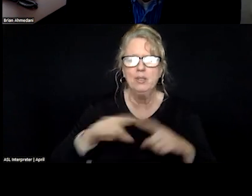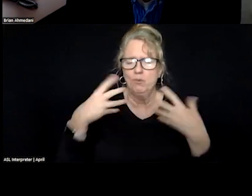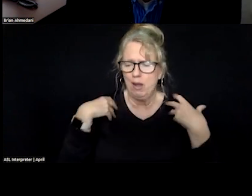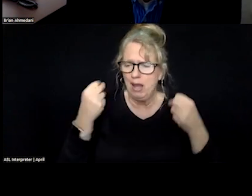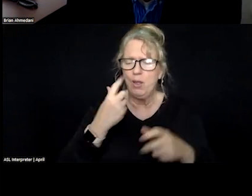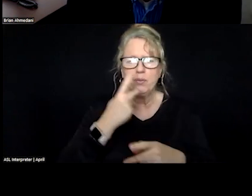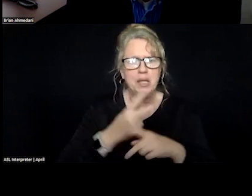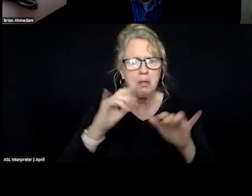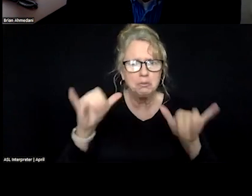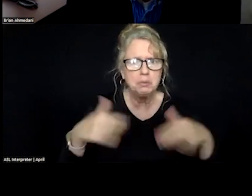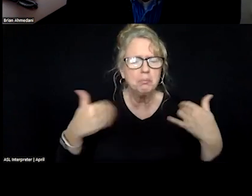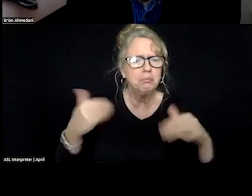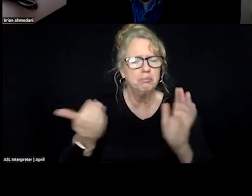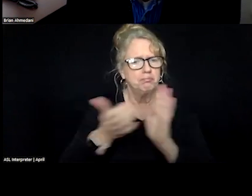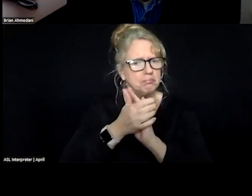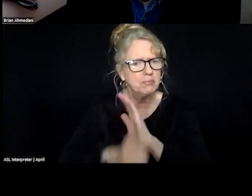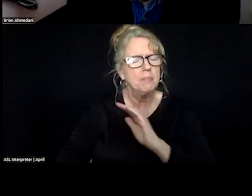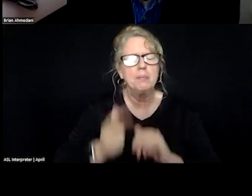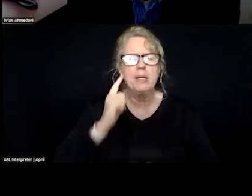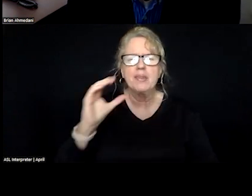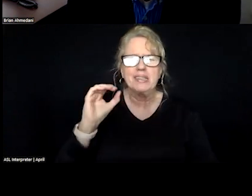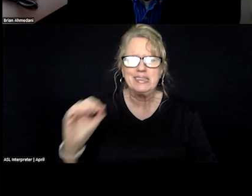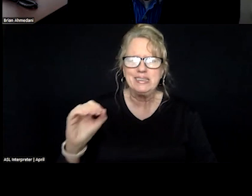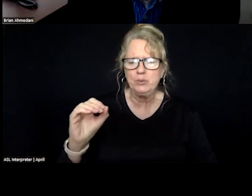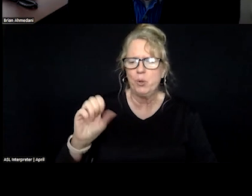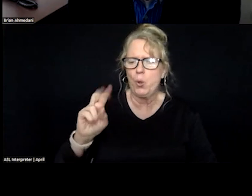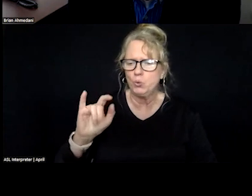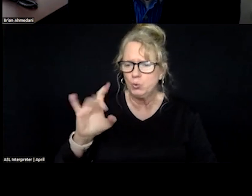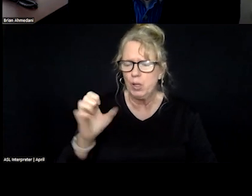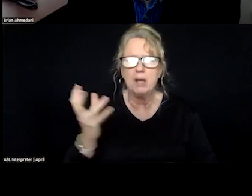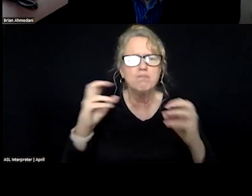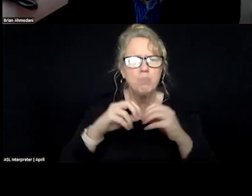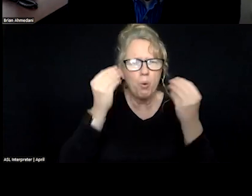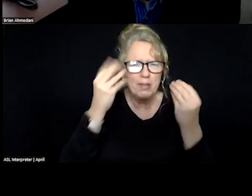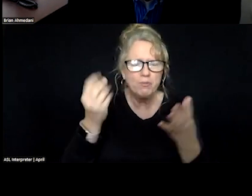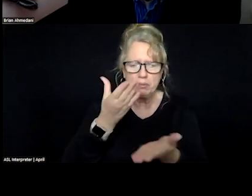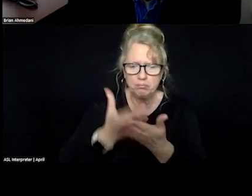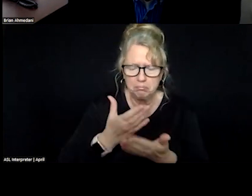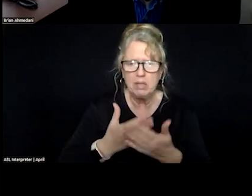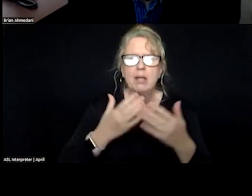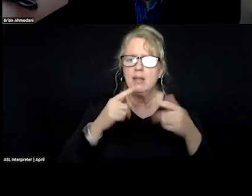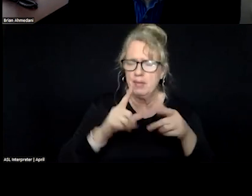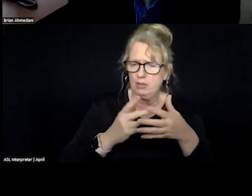WE ARE CONFIDENT THAT THE 0 SUICIDE SYSTEM WORKS AND WE HAVE MORE DATA THIS WORKS IN PRIMARY CARE.